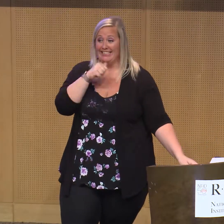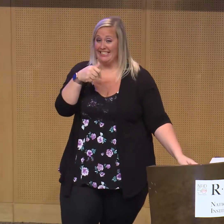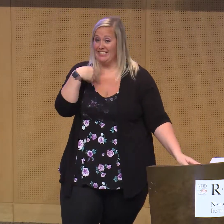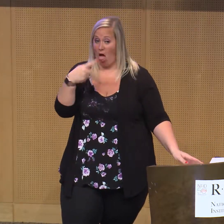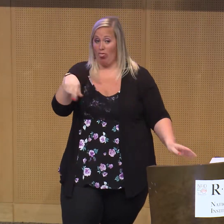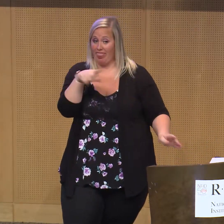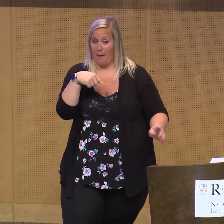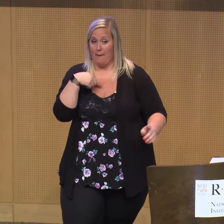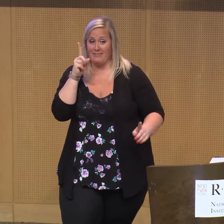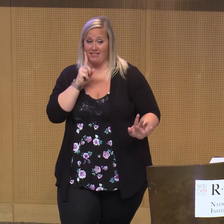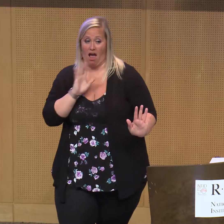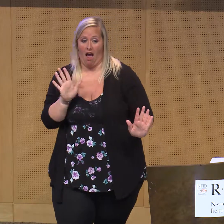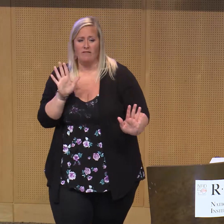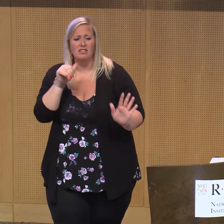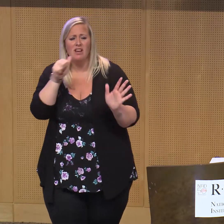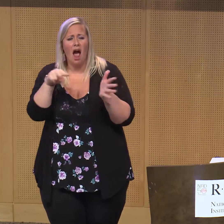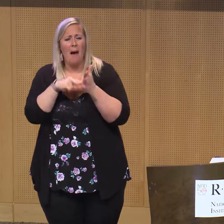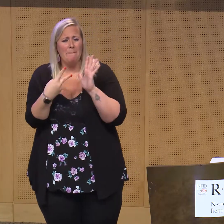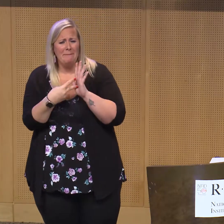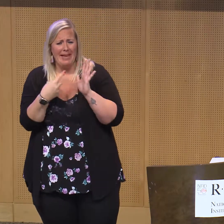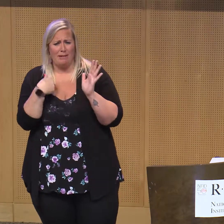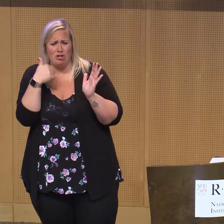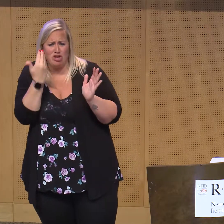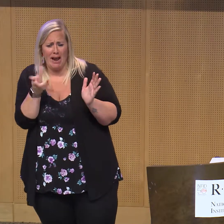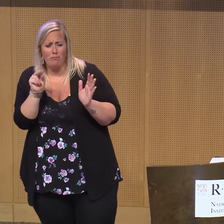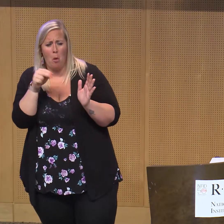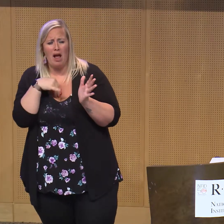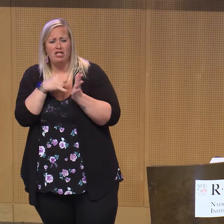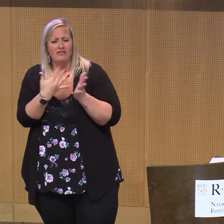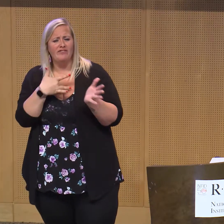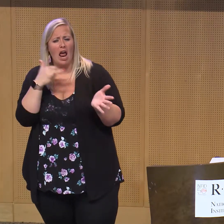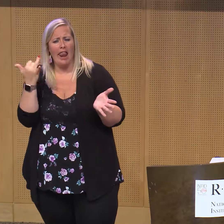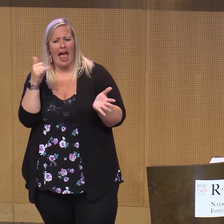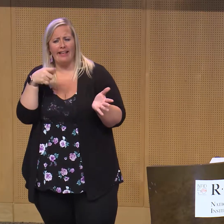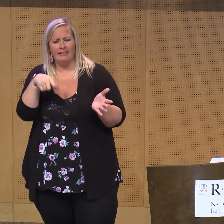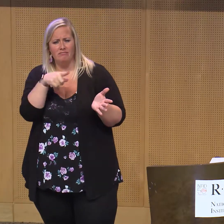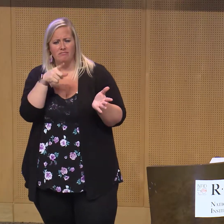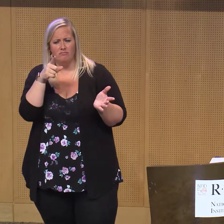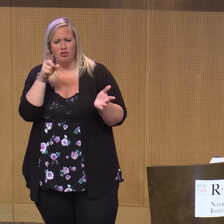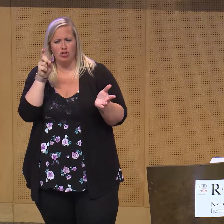and I didn't tell them prior to the interview that I was Deaf, and it's not that I was ashamed of it.